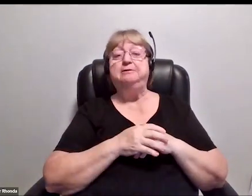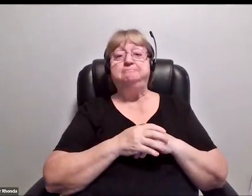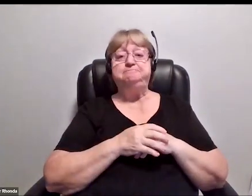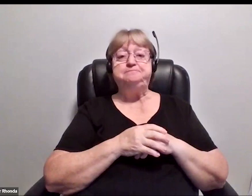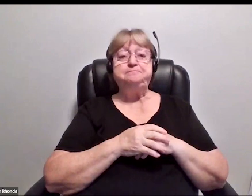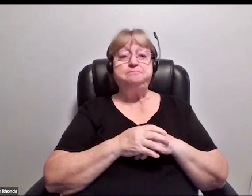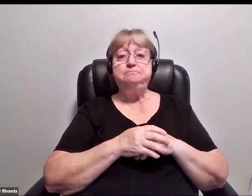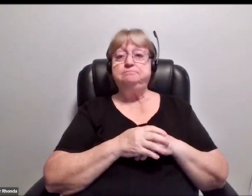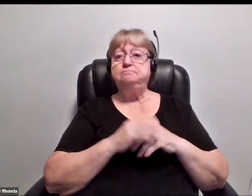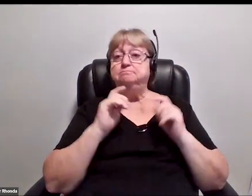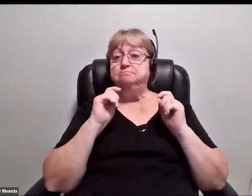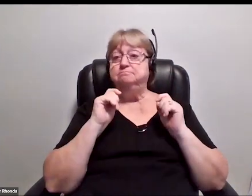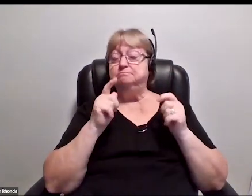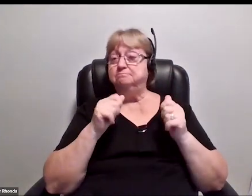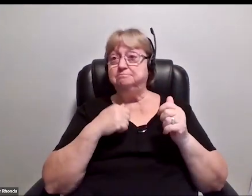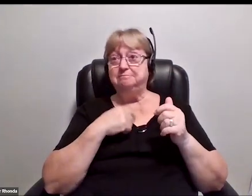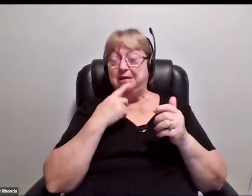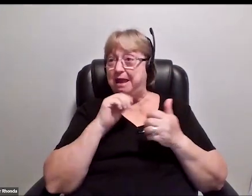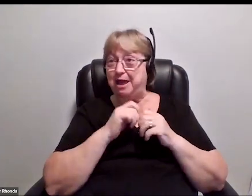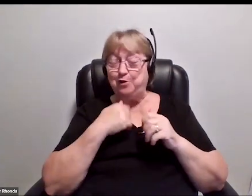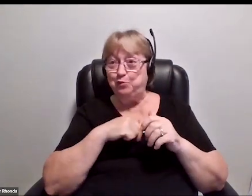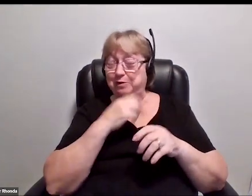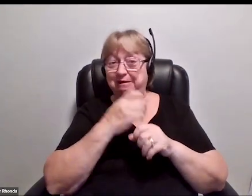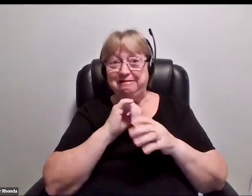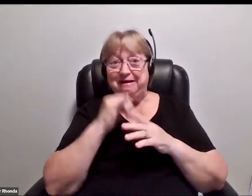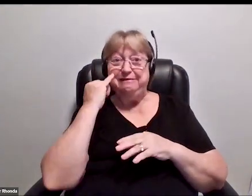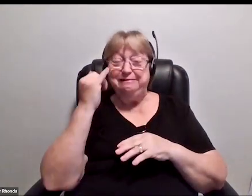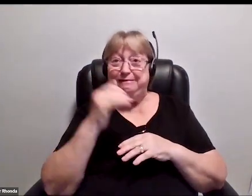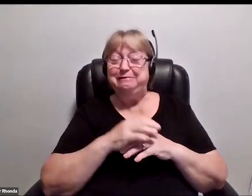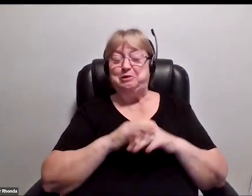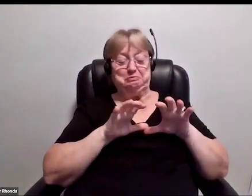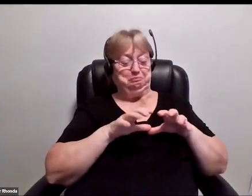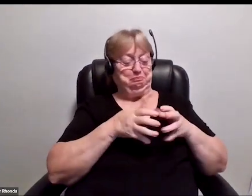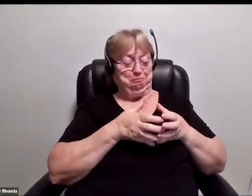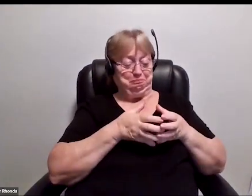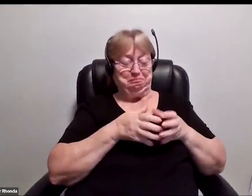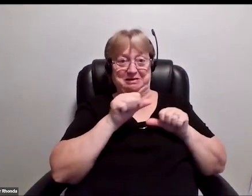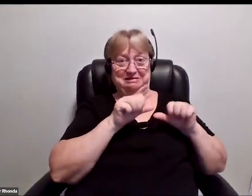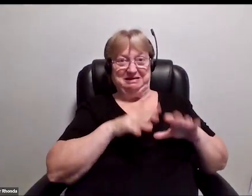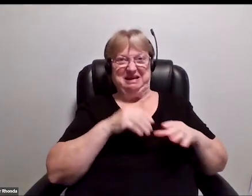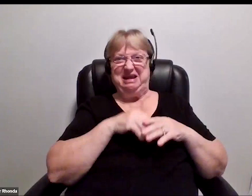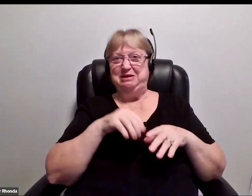how we came to this idea. A little group of scientists in Belgium, in Brussels.